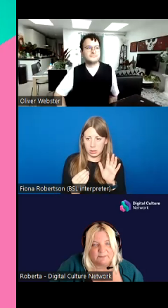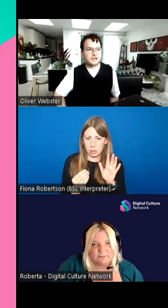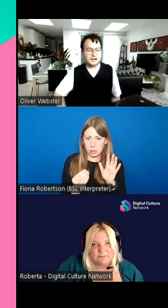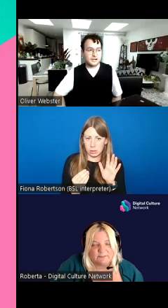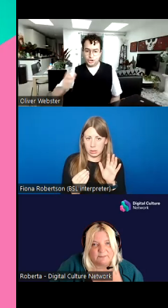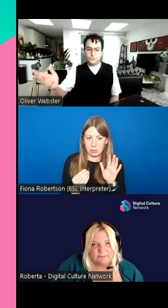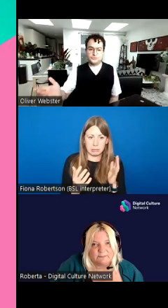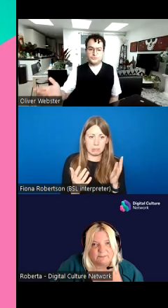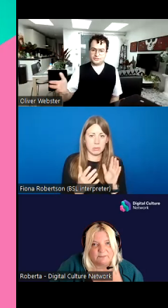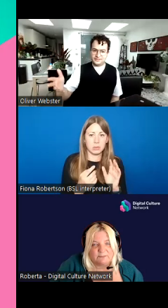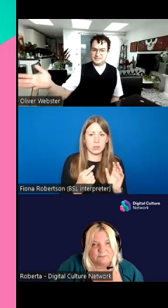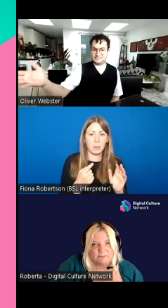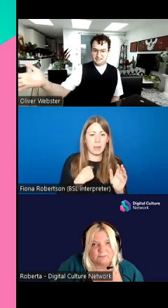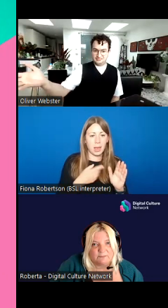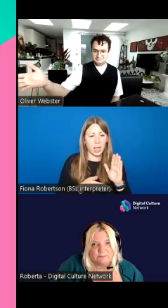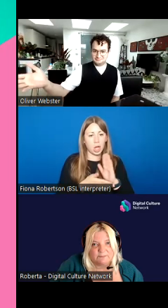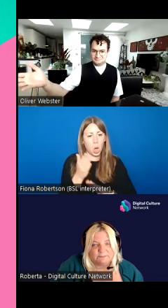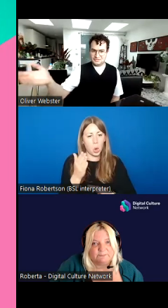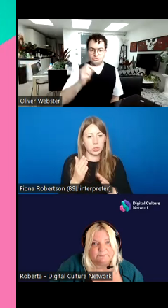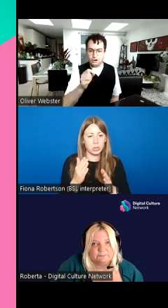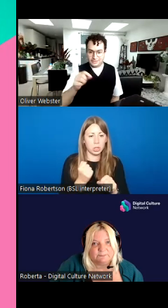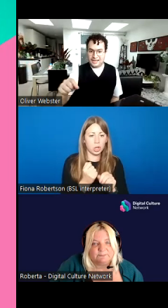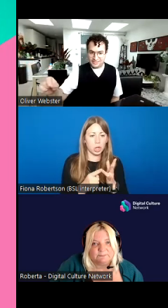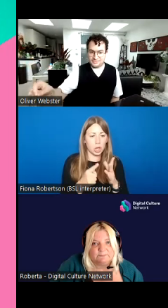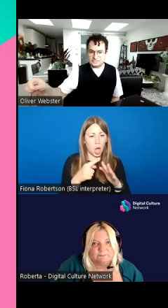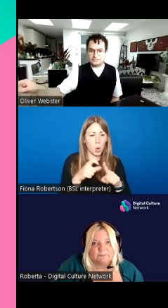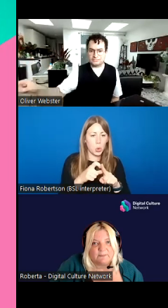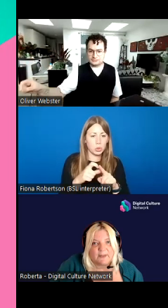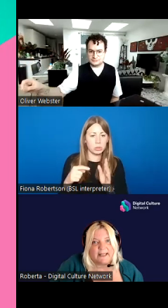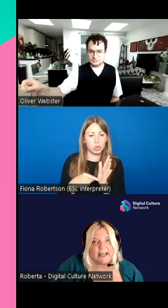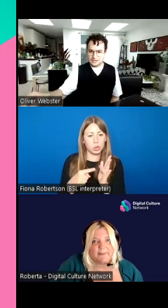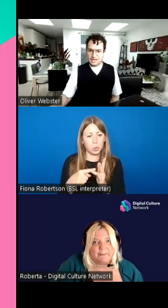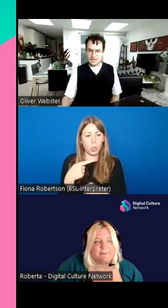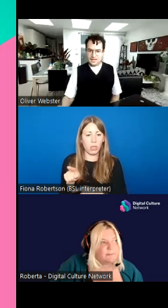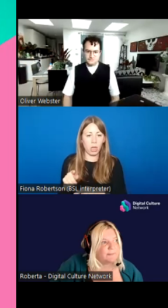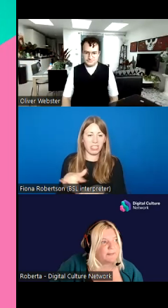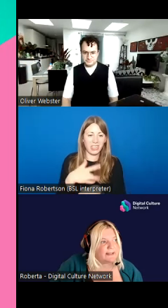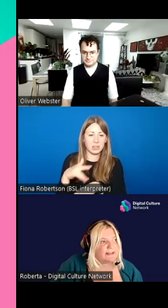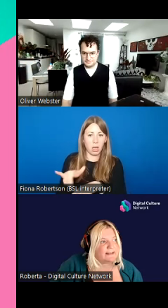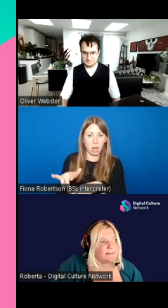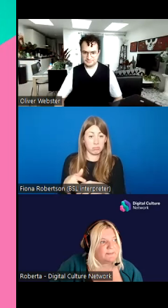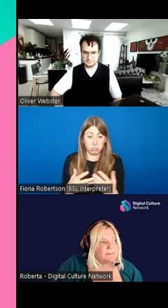I goed to the theater, write that in the subtitle. Yes, that makes sense.